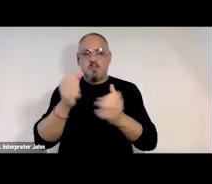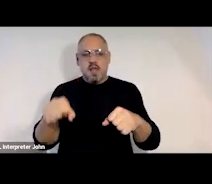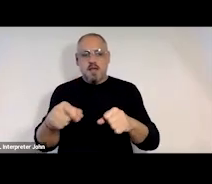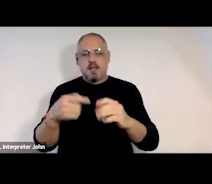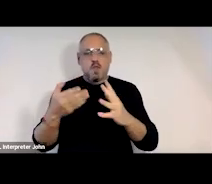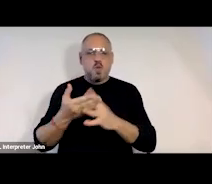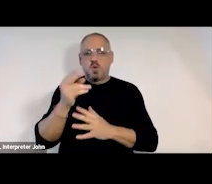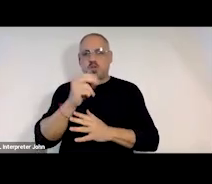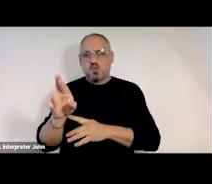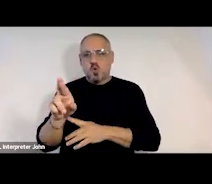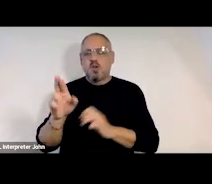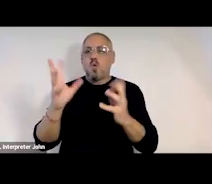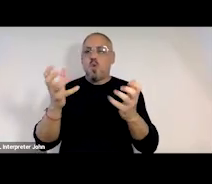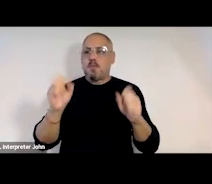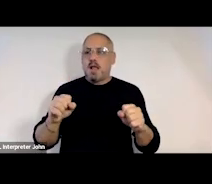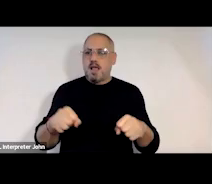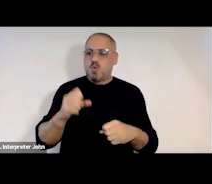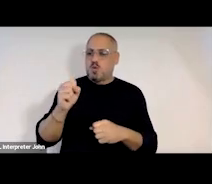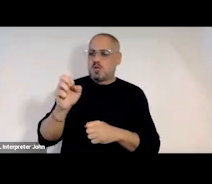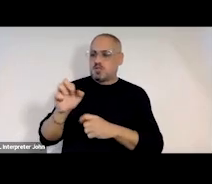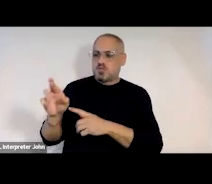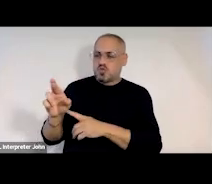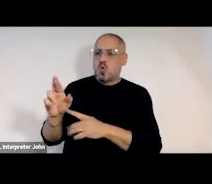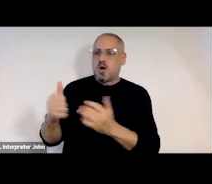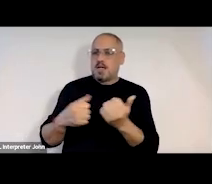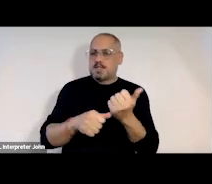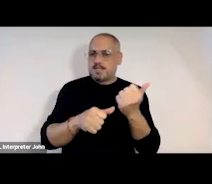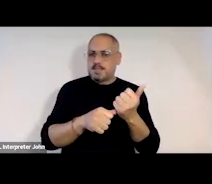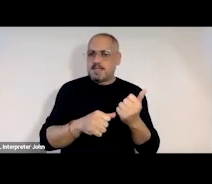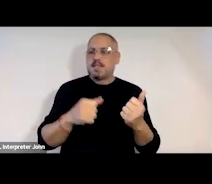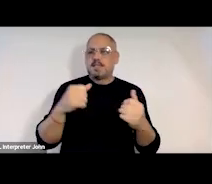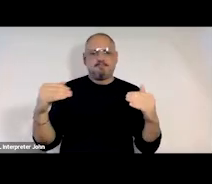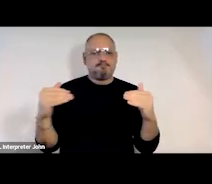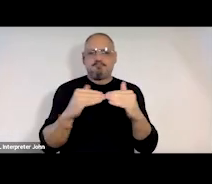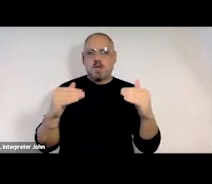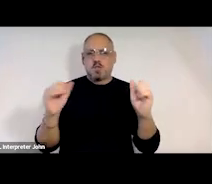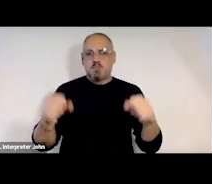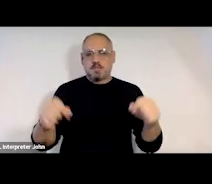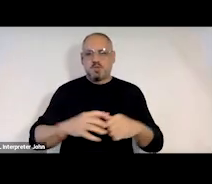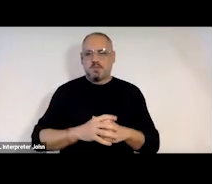We wanna be able to make sure that SOAR assistance is as equitable as we can possibly get it.